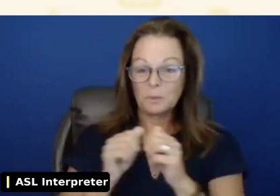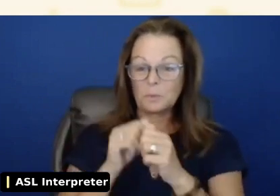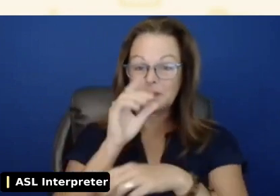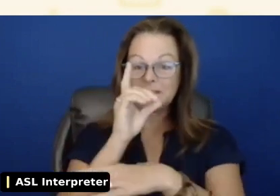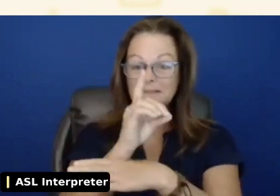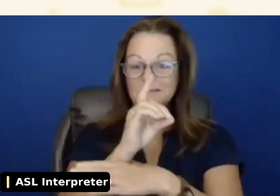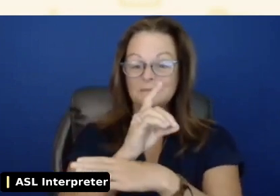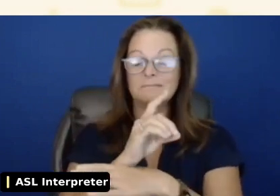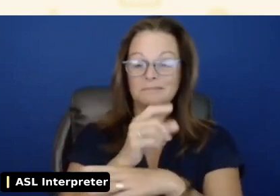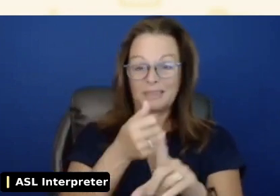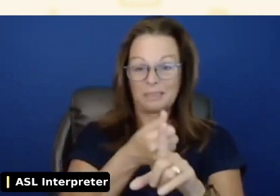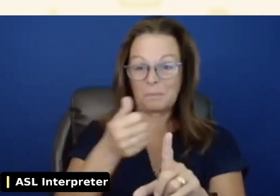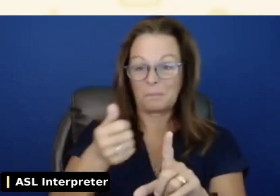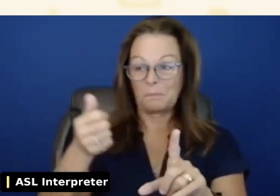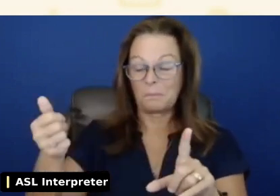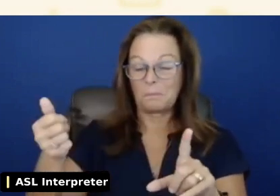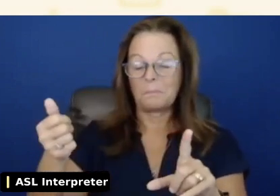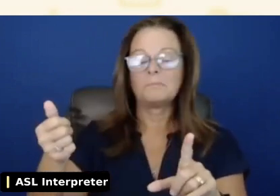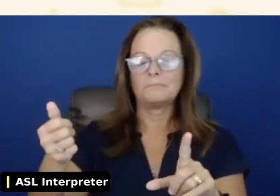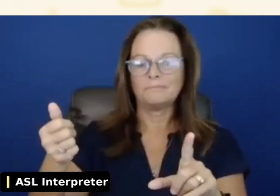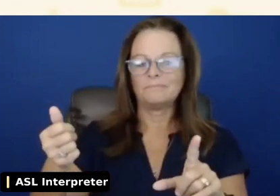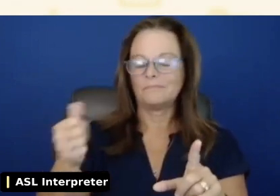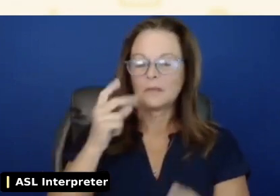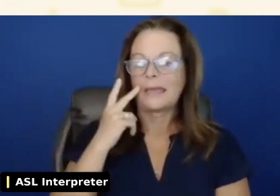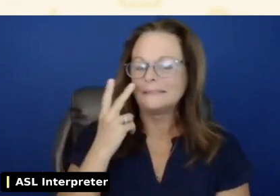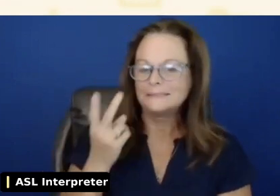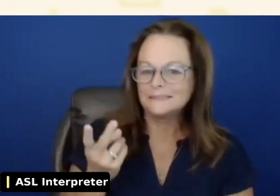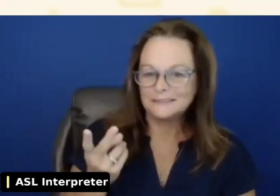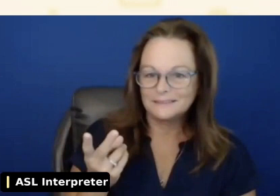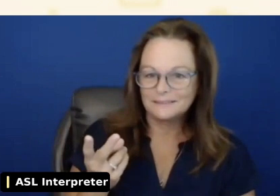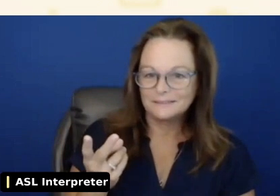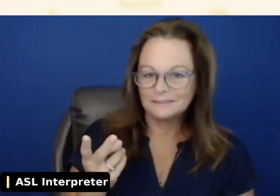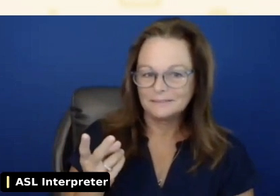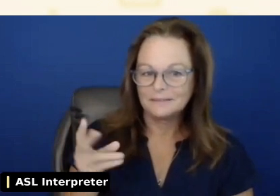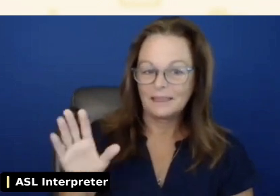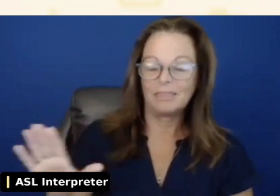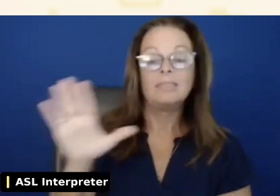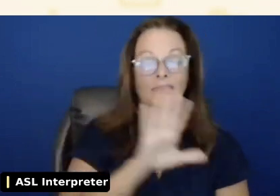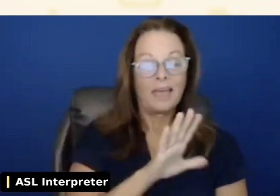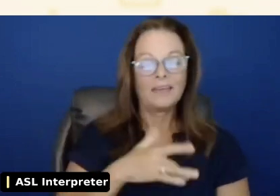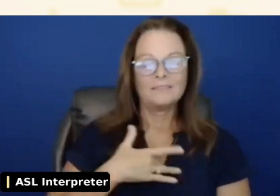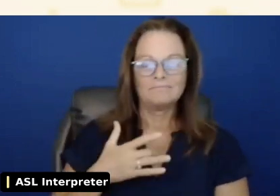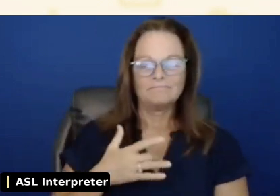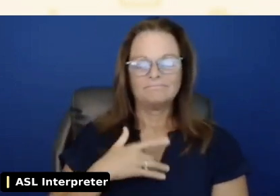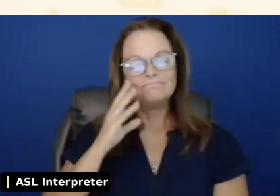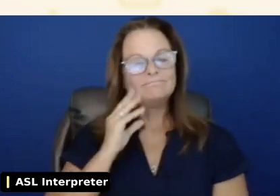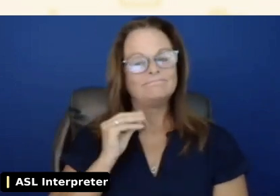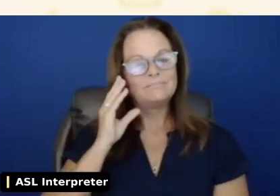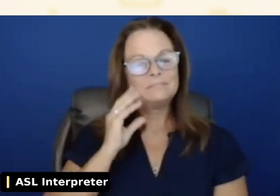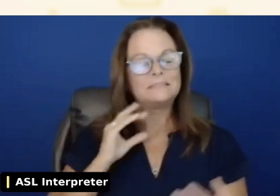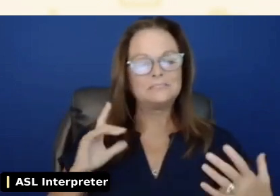And they also navigate a world where their challenges, even though unseen,